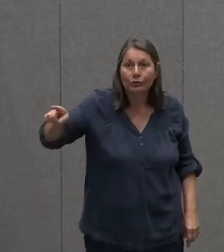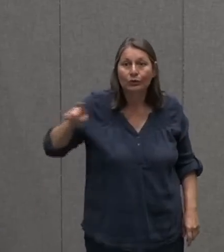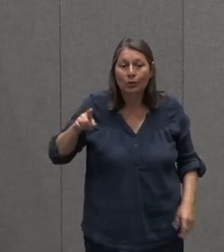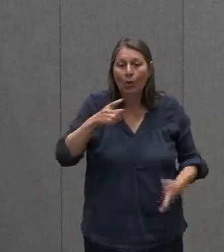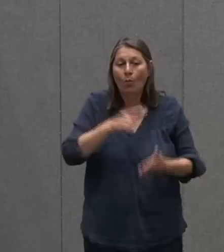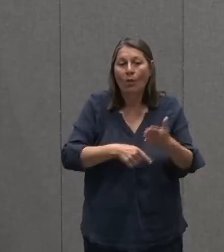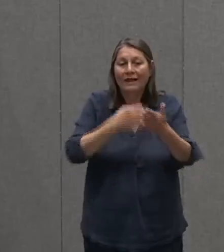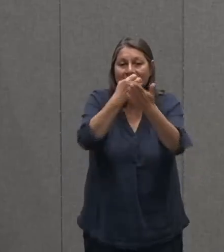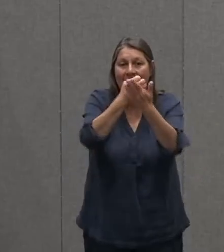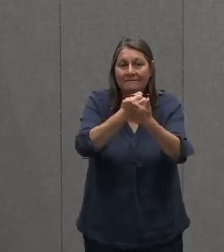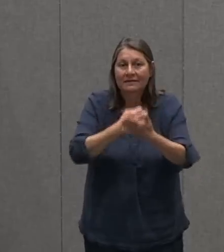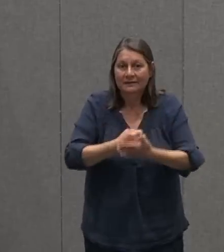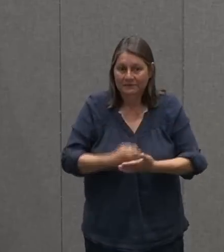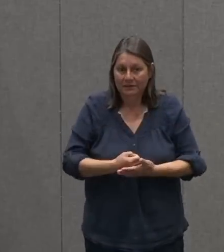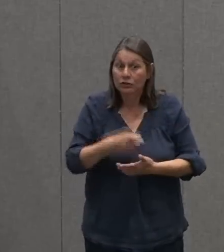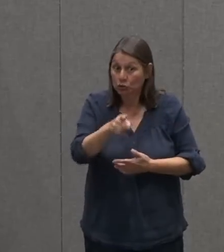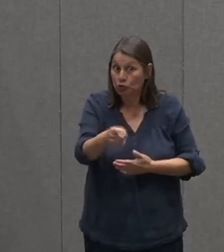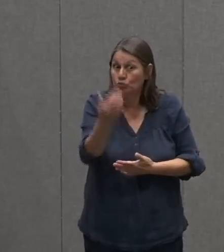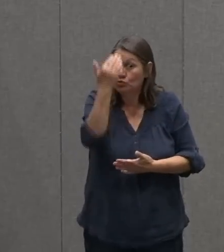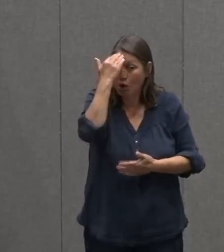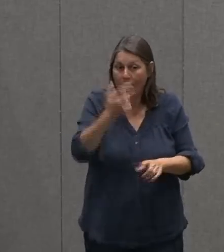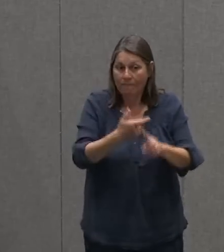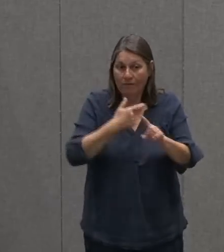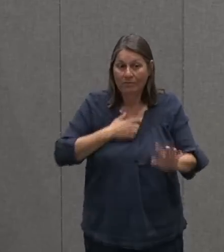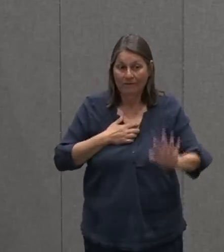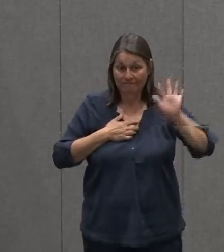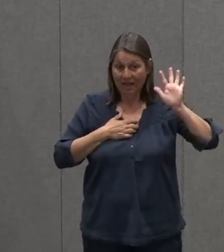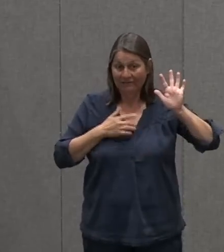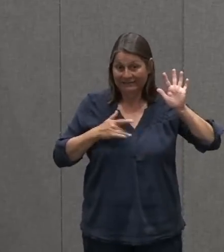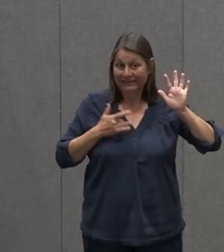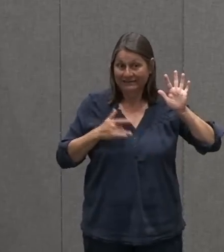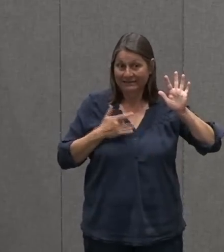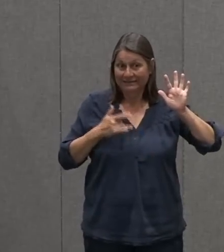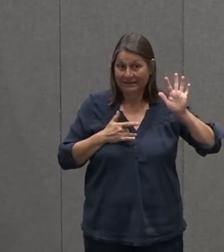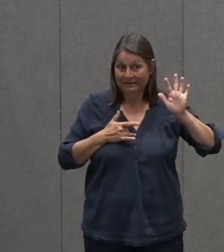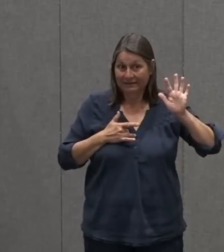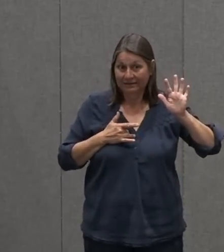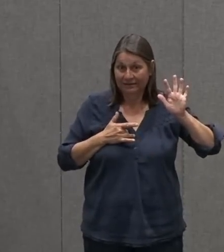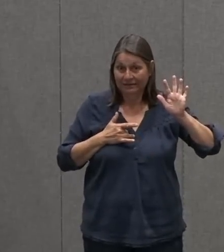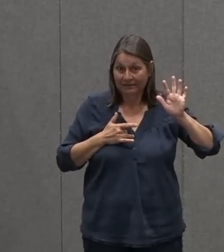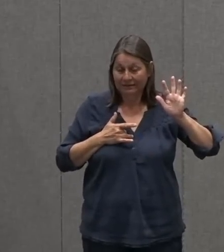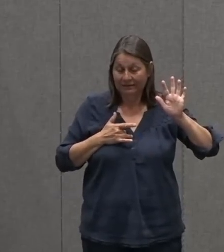of matter that you can't see with your eyes? What are some other examples you can think of?